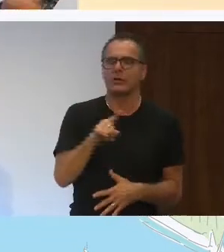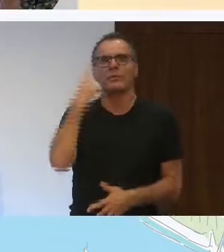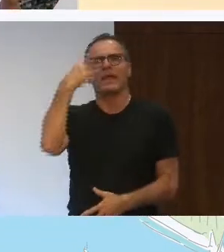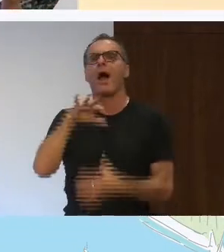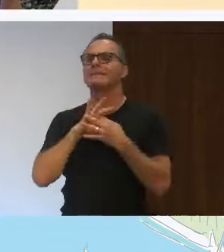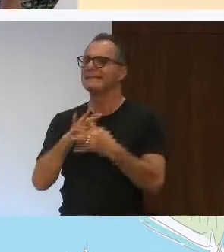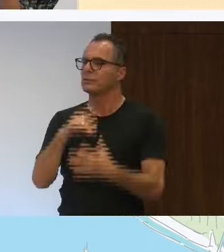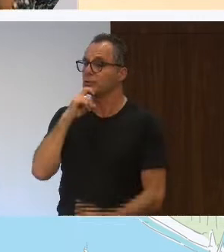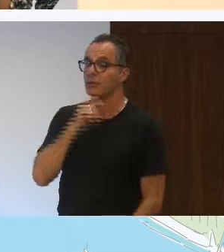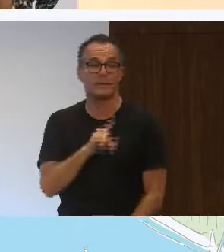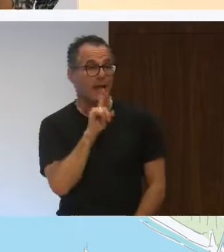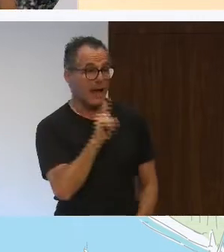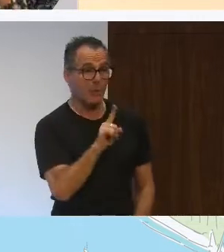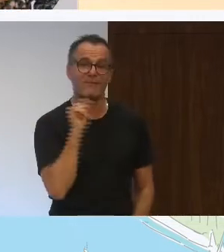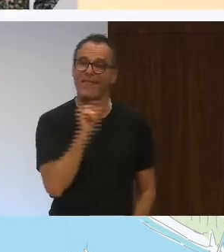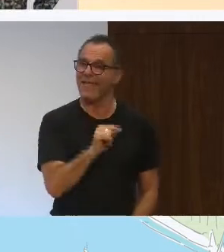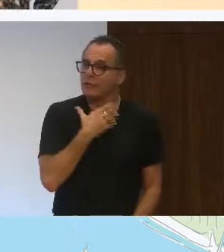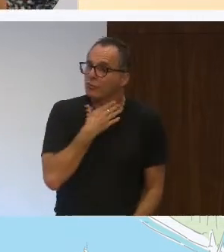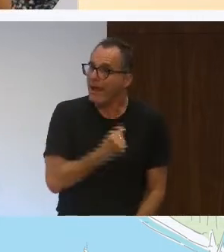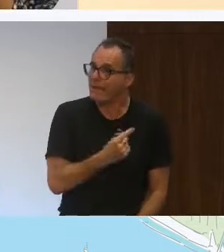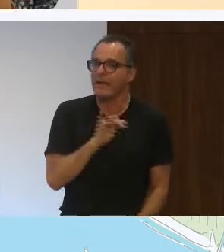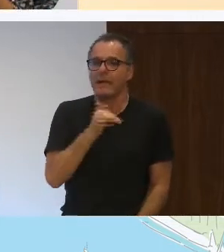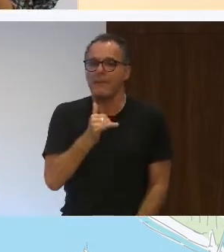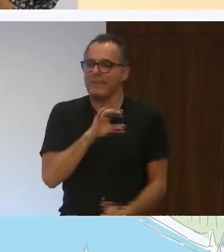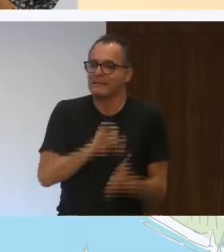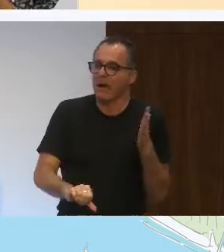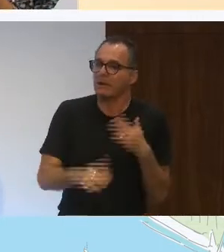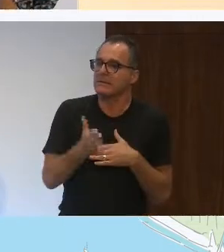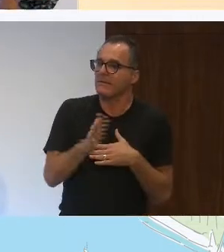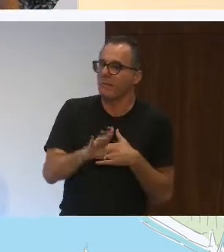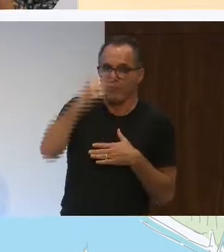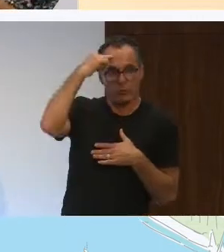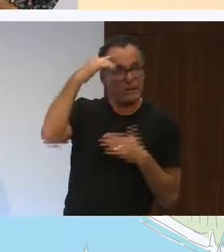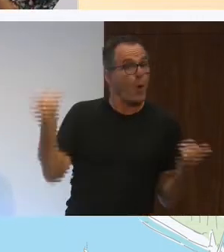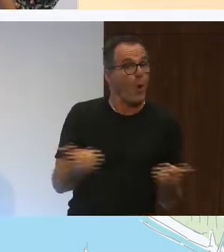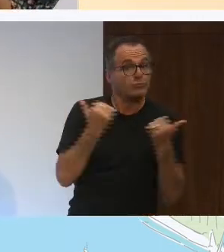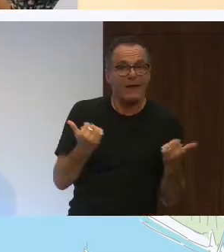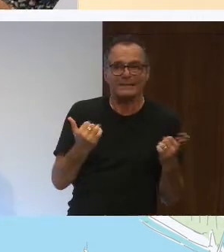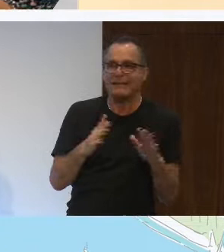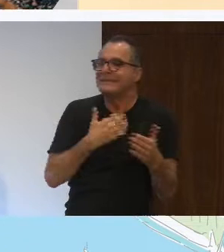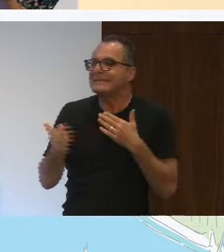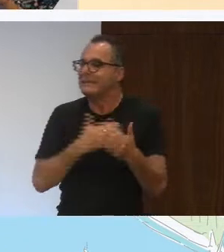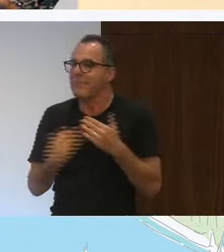However, maybe that craving was triggered by the brain already and actually would have made no difference if you had the chocolate or not.